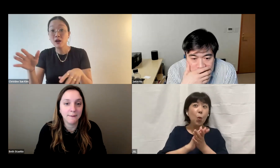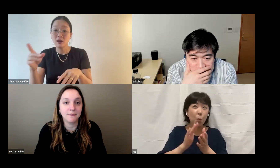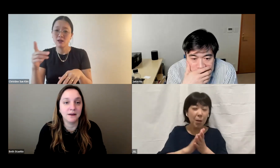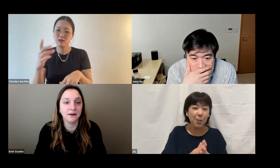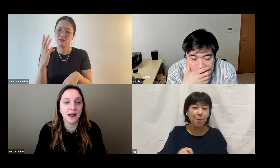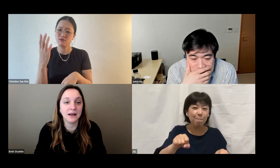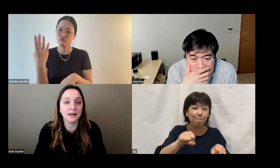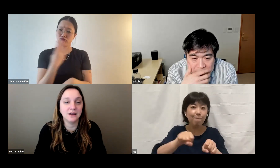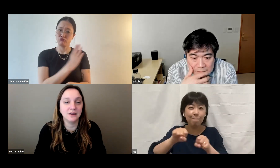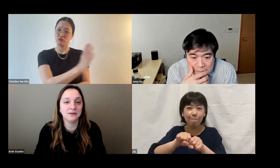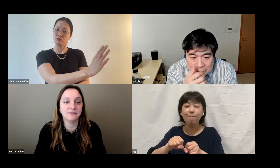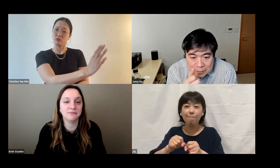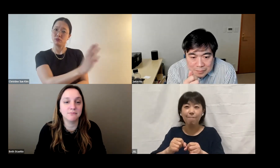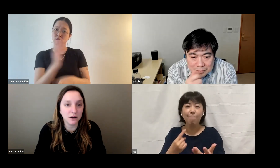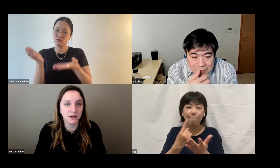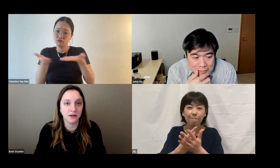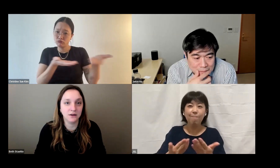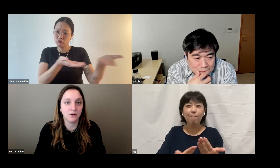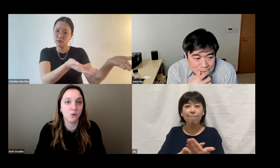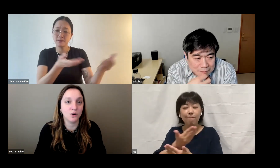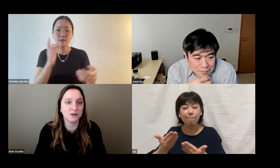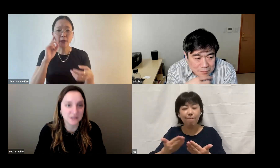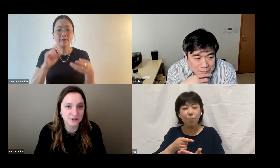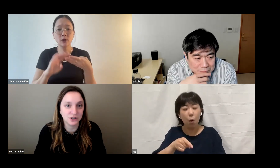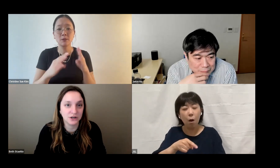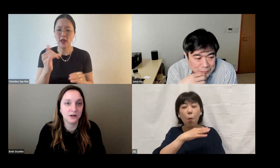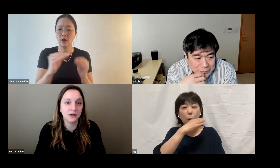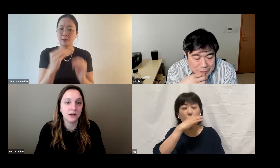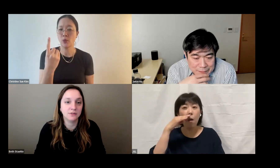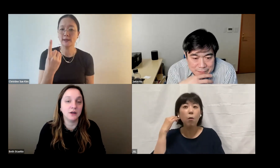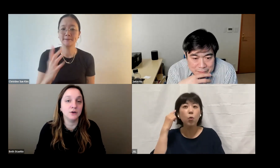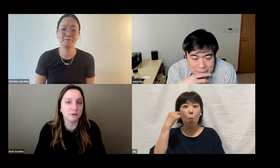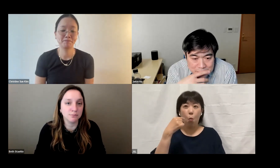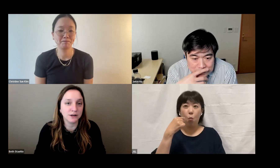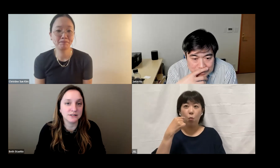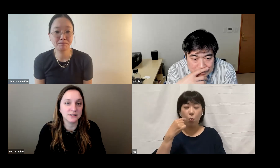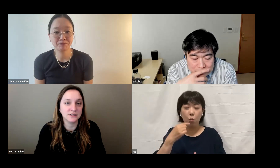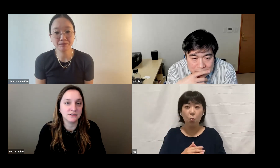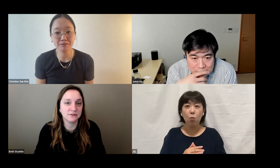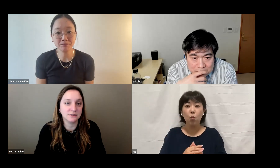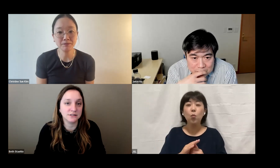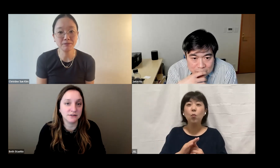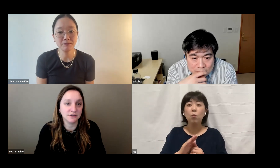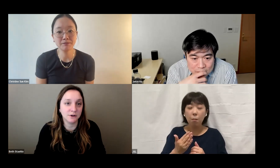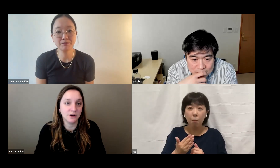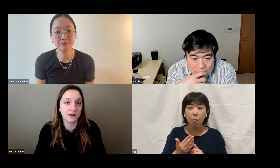But any kind of money or attention that you can bring to the deaf community